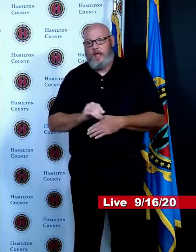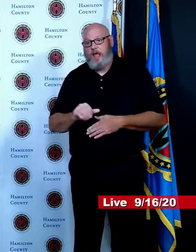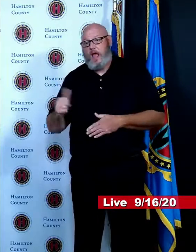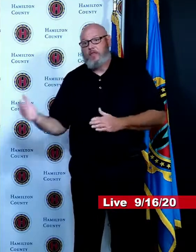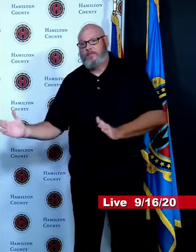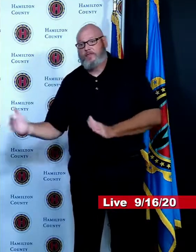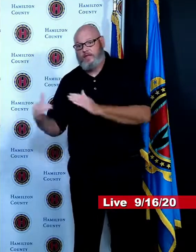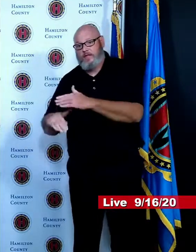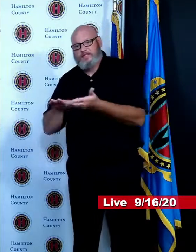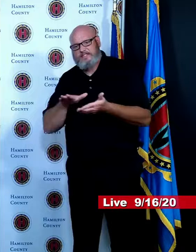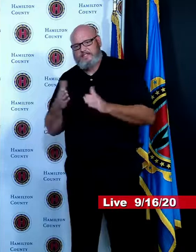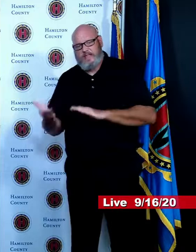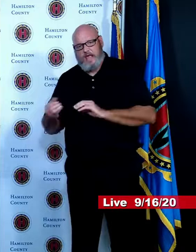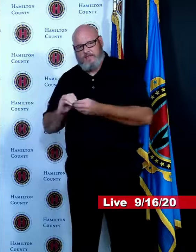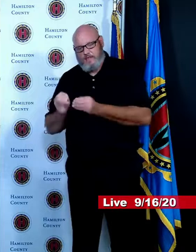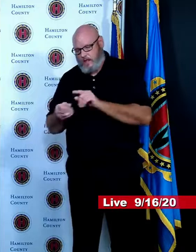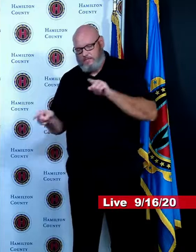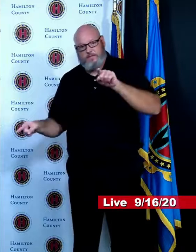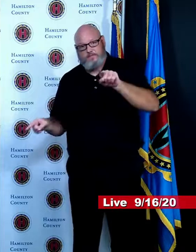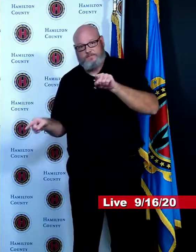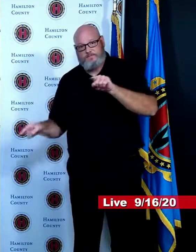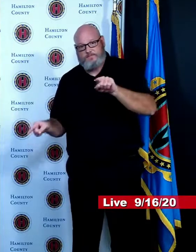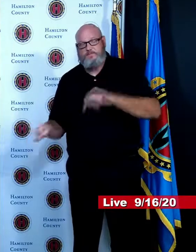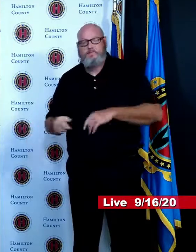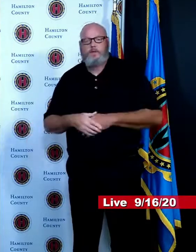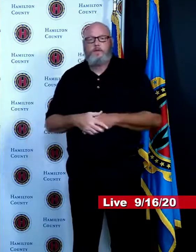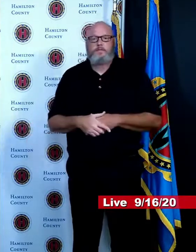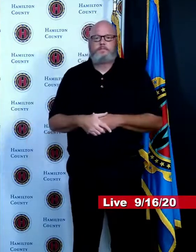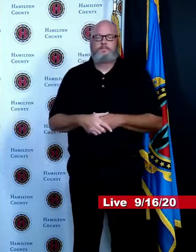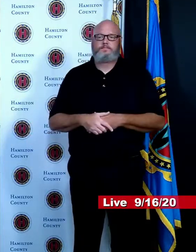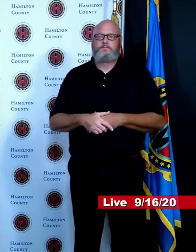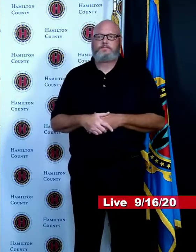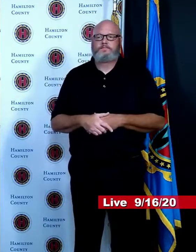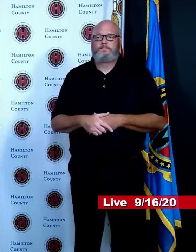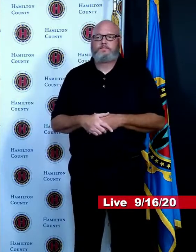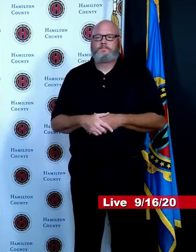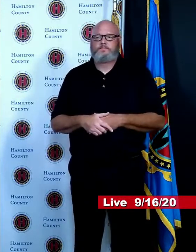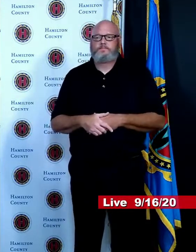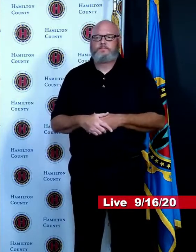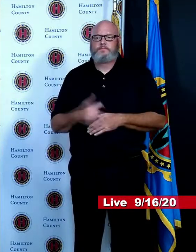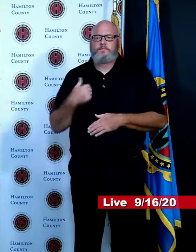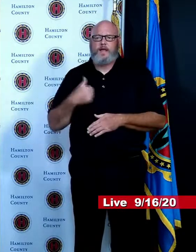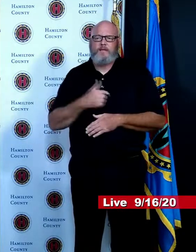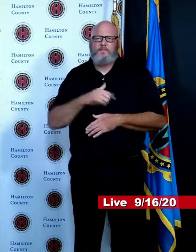kind of standardized down at about 120 to 130